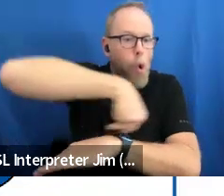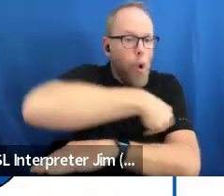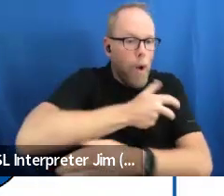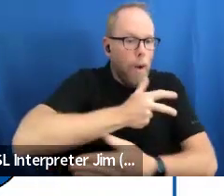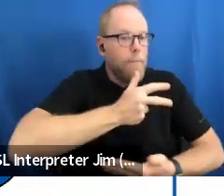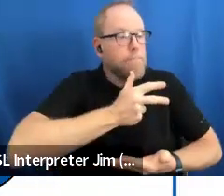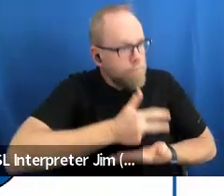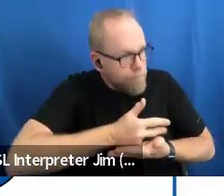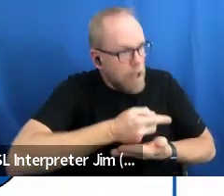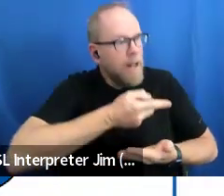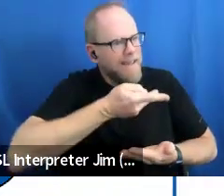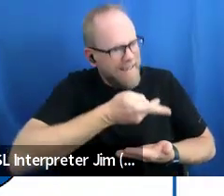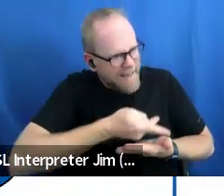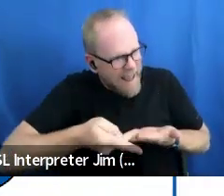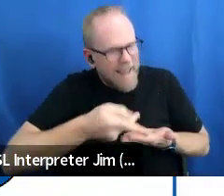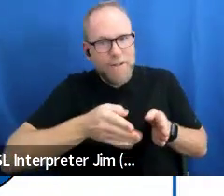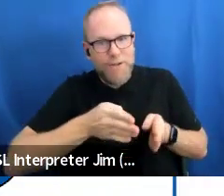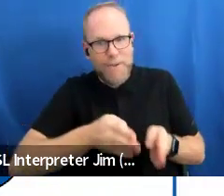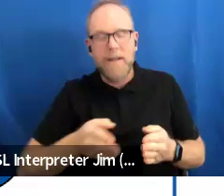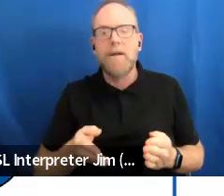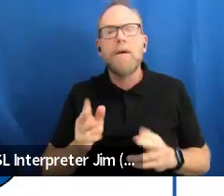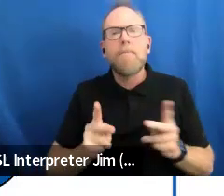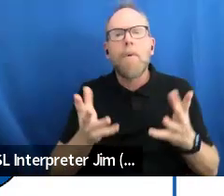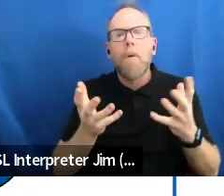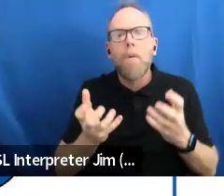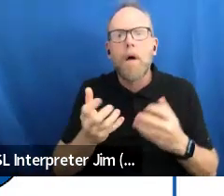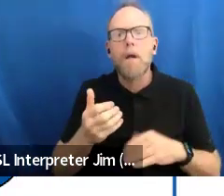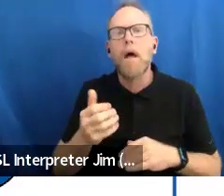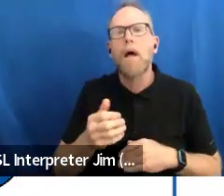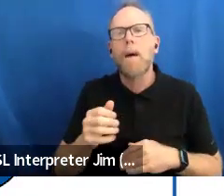That meant they wanted public transportation to be accessible.